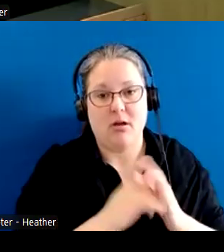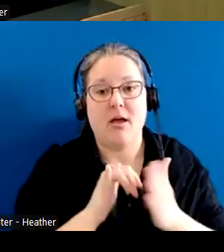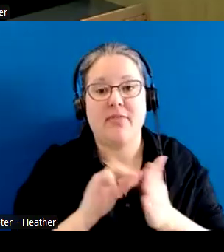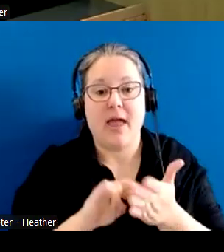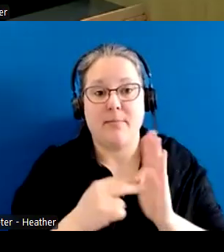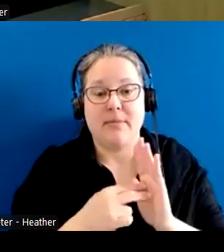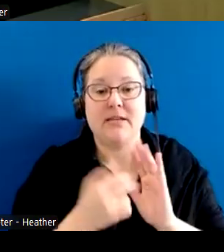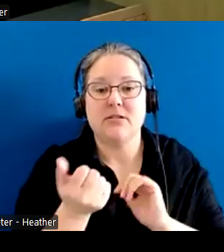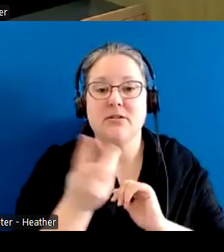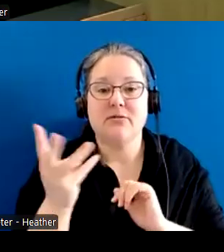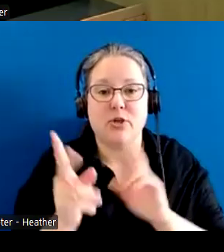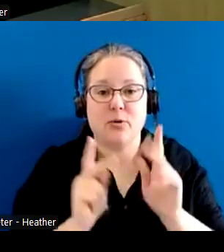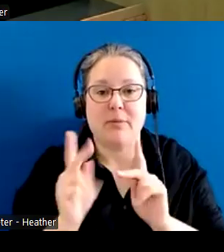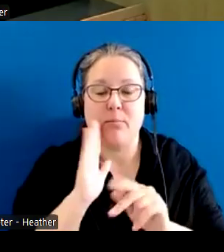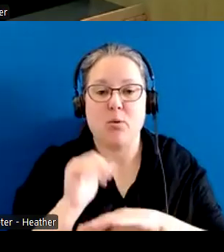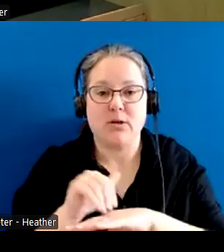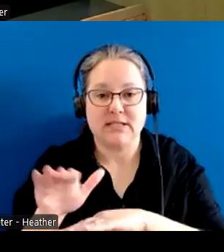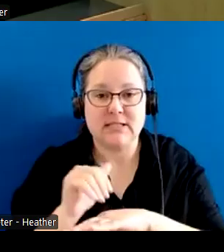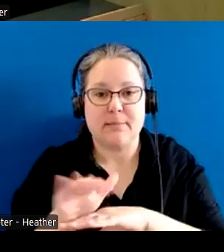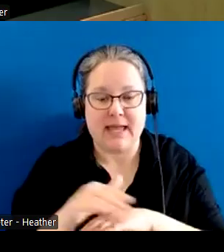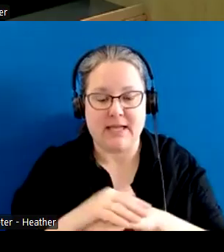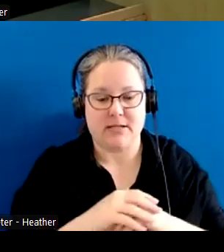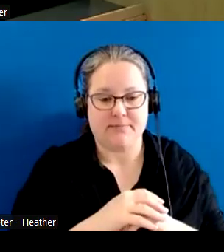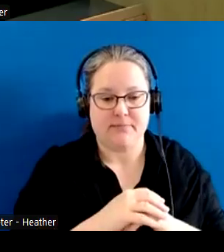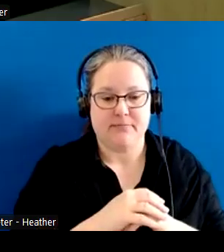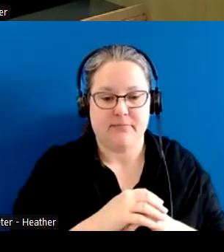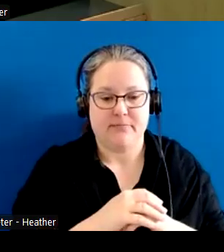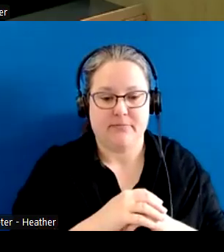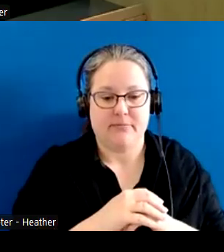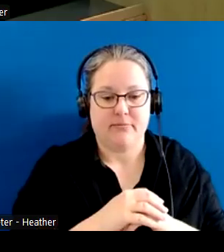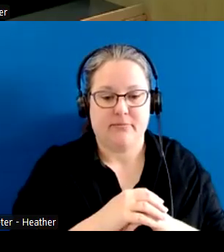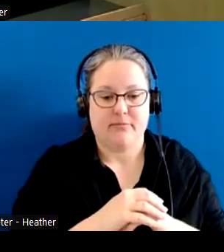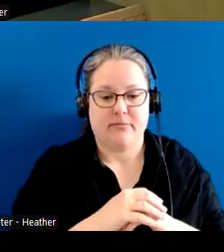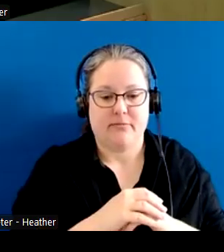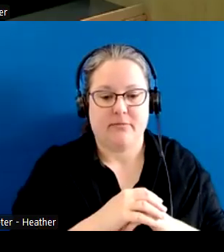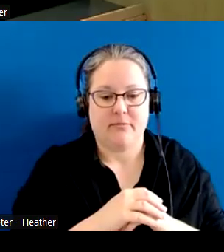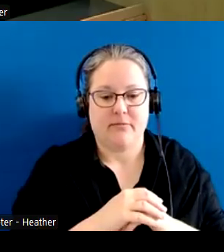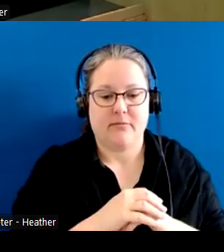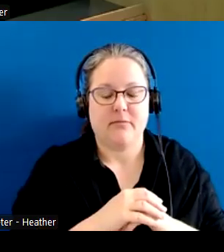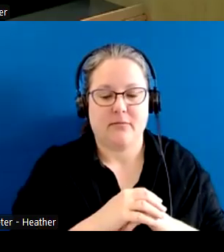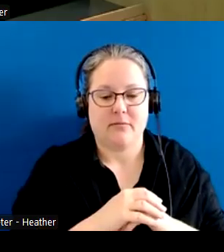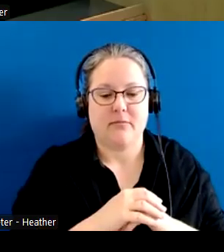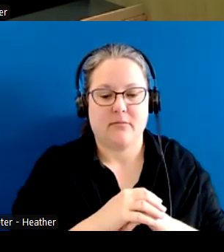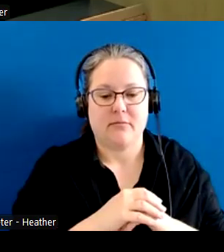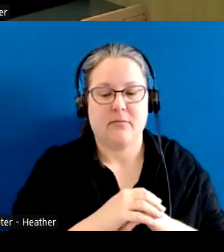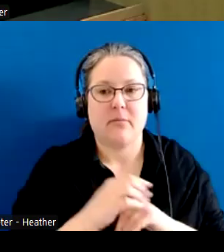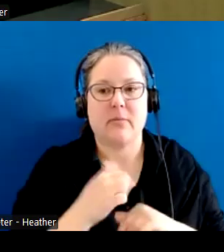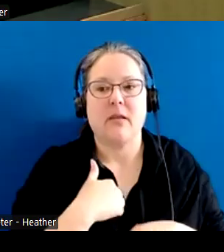words, very few people were submitting. Um, and I suspect it is because that the um, uh, proportion